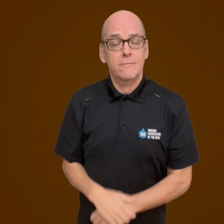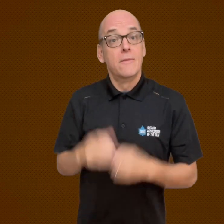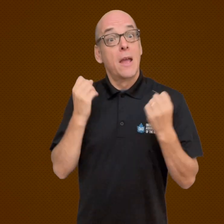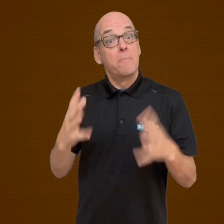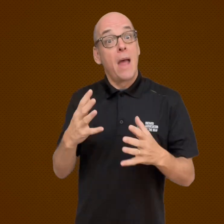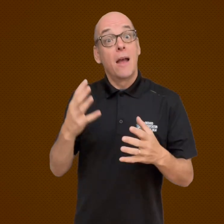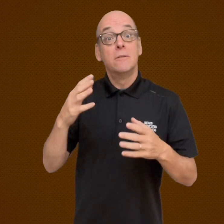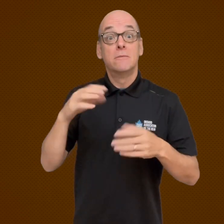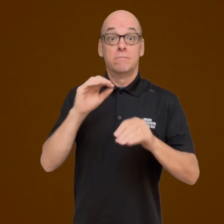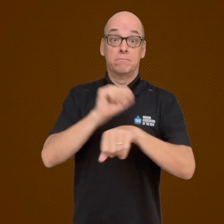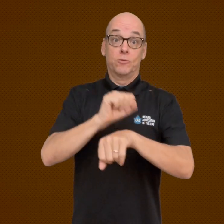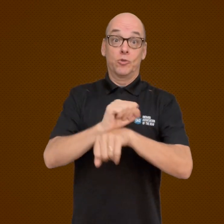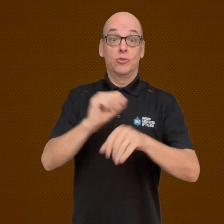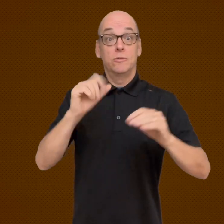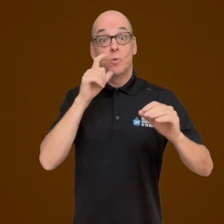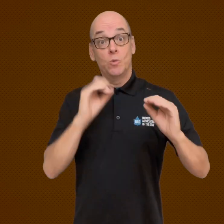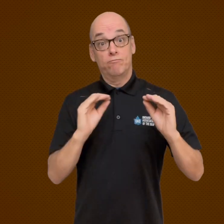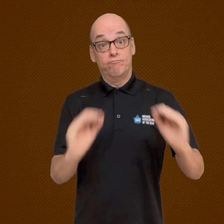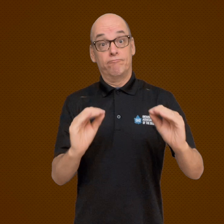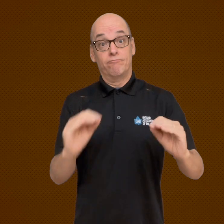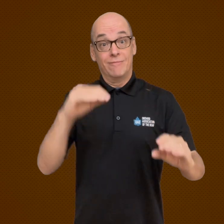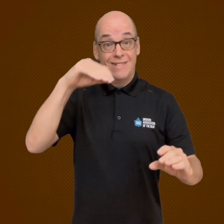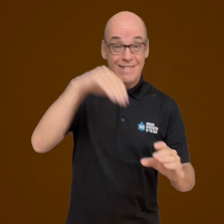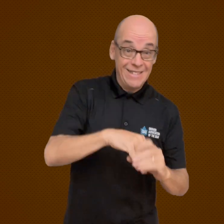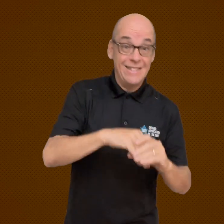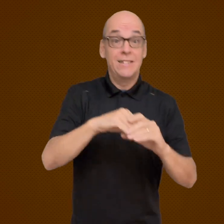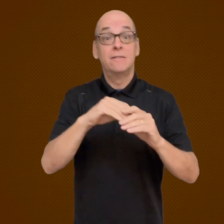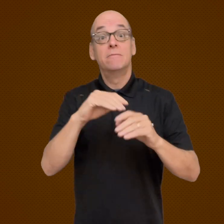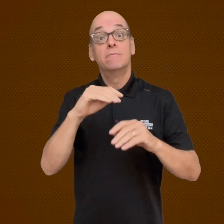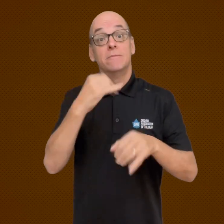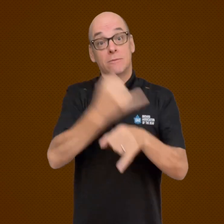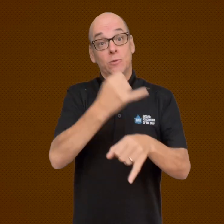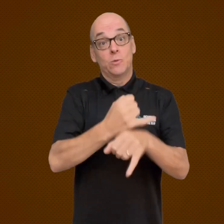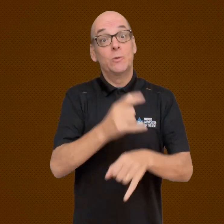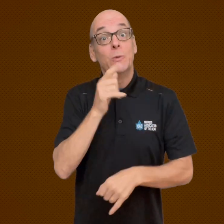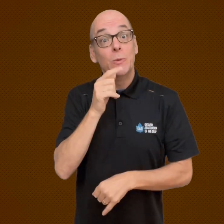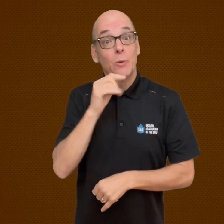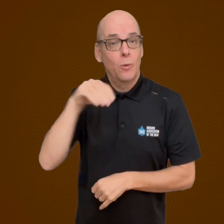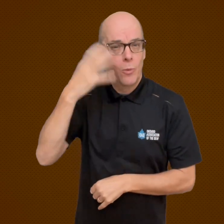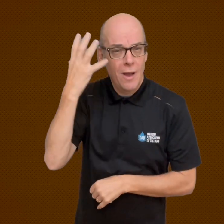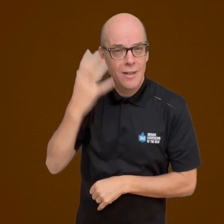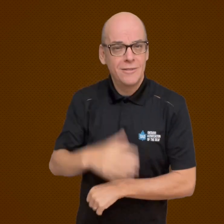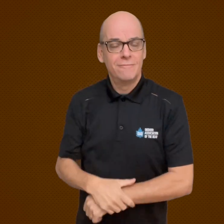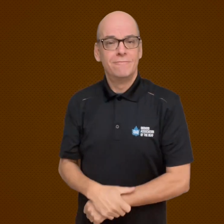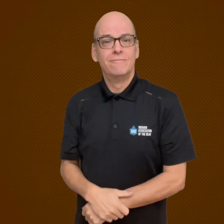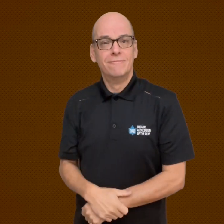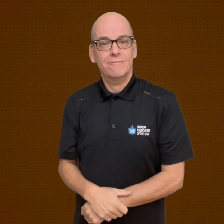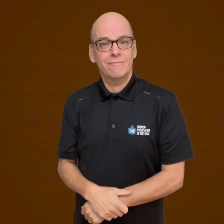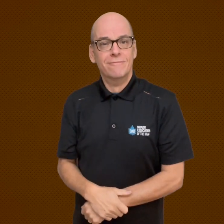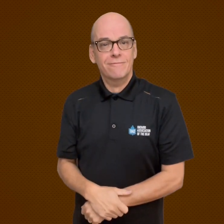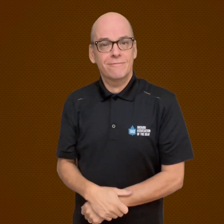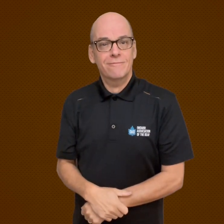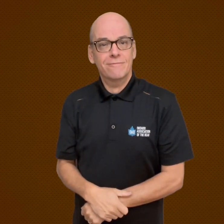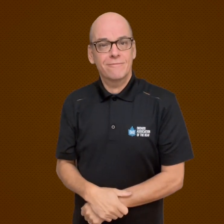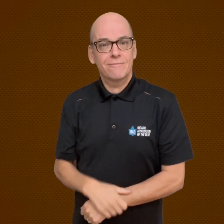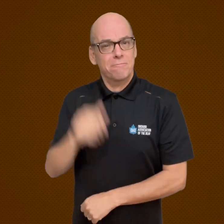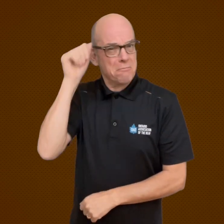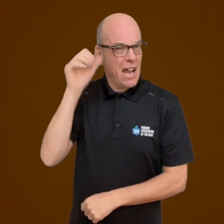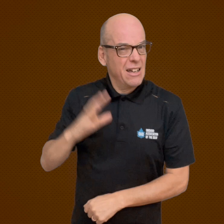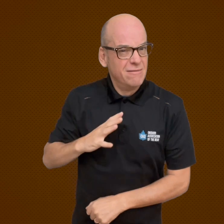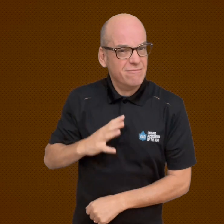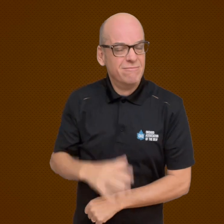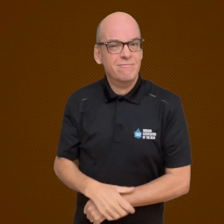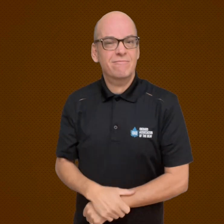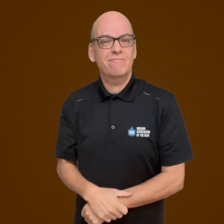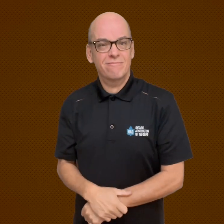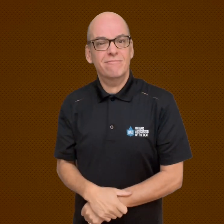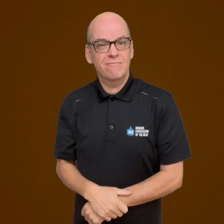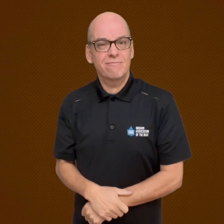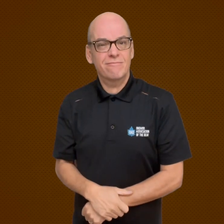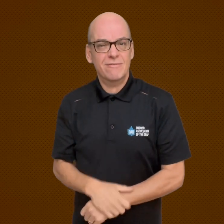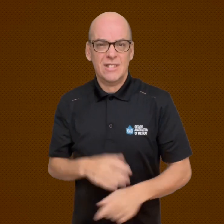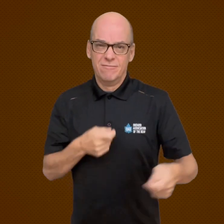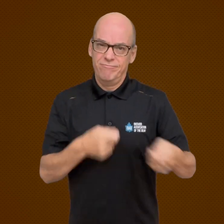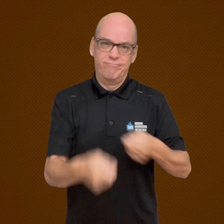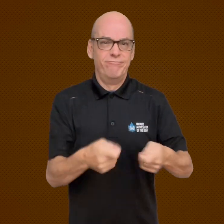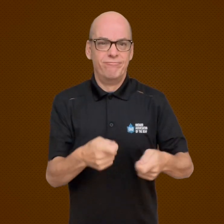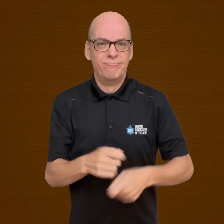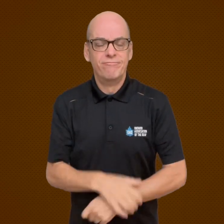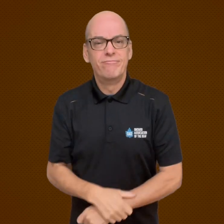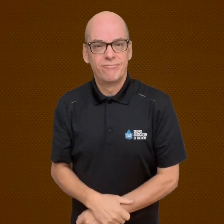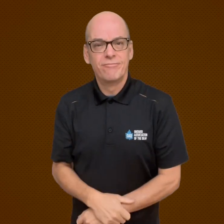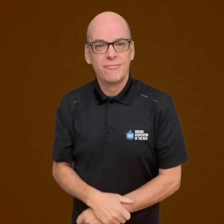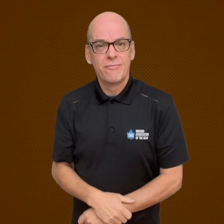Most of those who taught at these institutions were white and male.